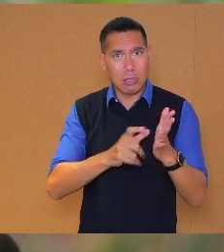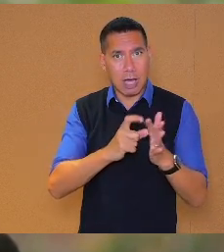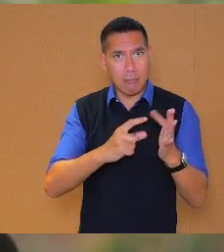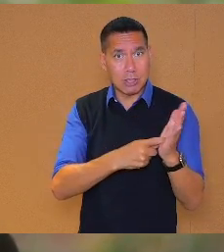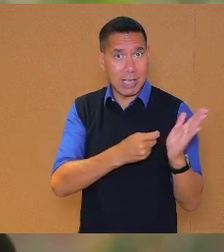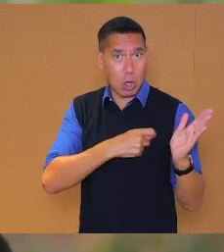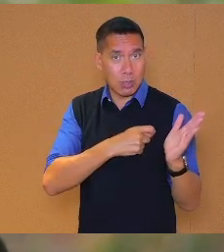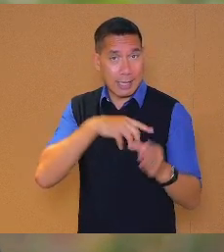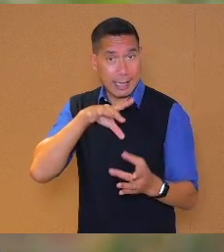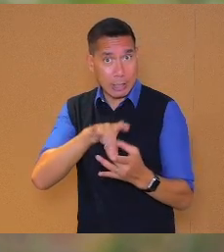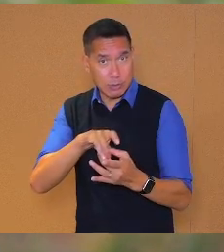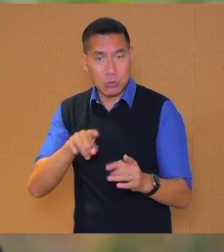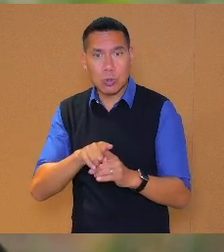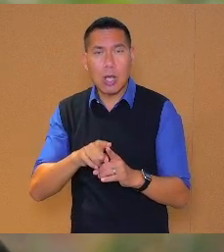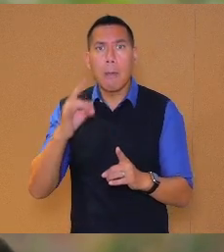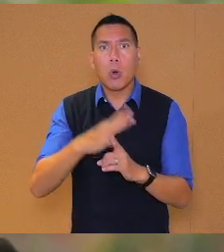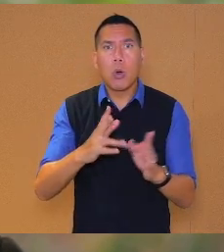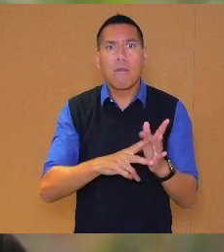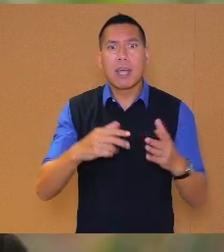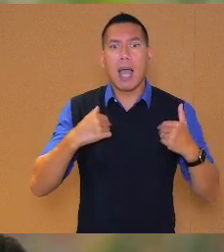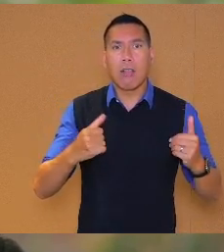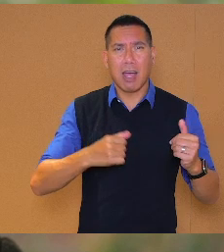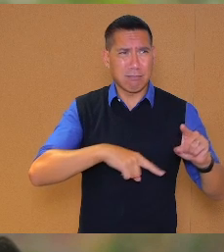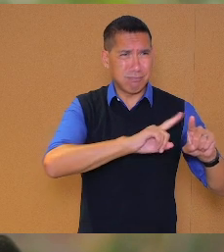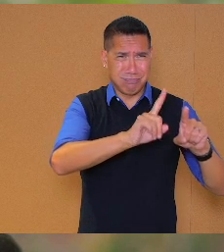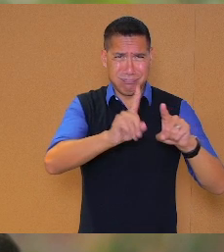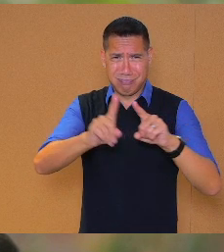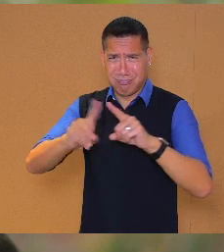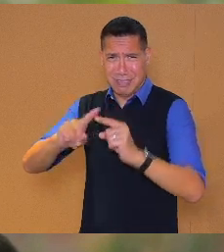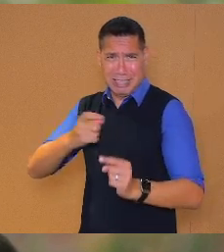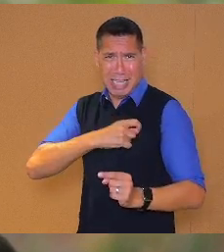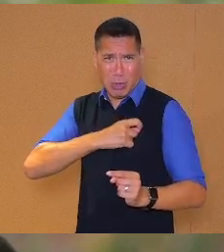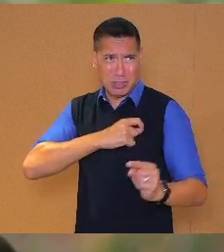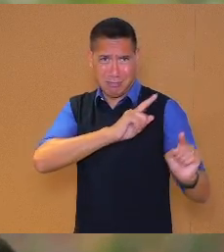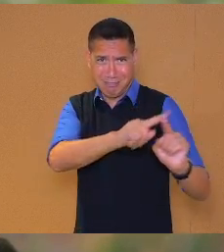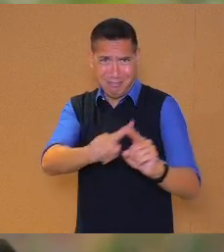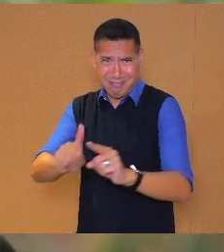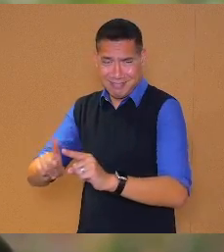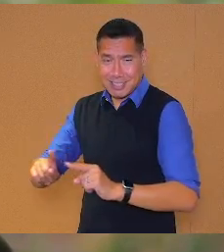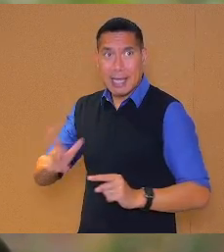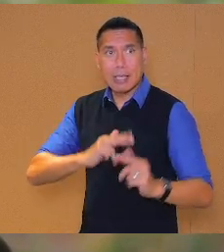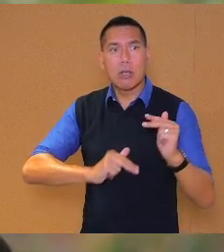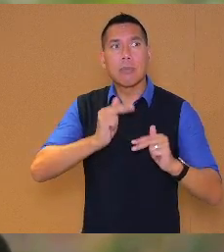particularly for VicHealth, which has a very complex set of stakeholders among whom it needs to build trust and open